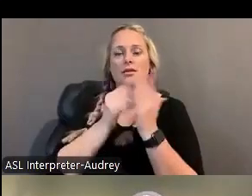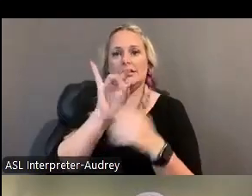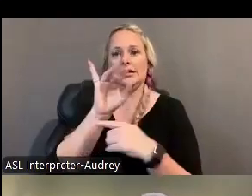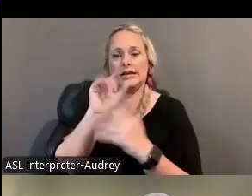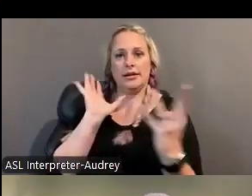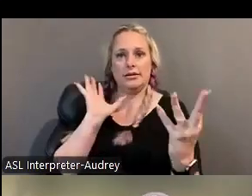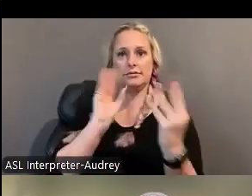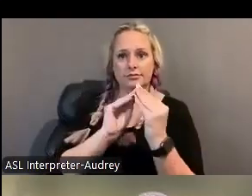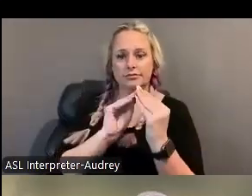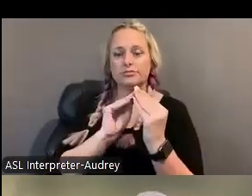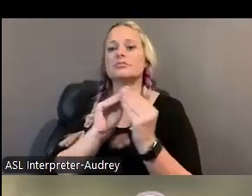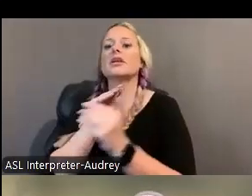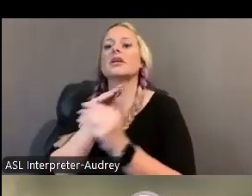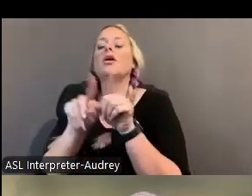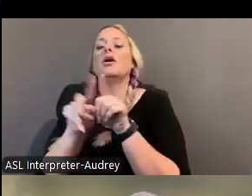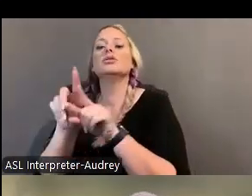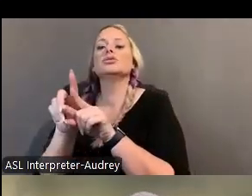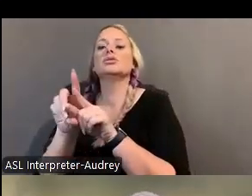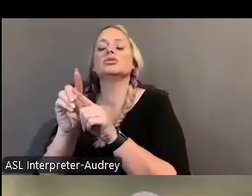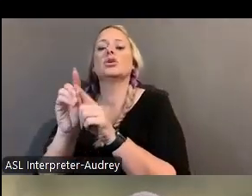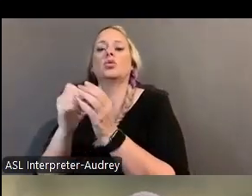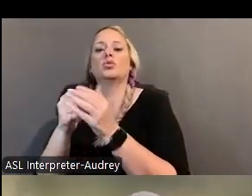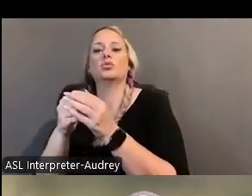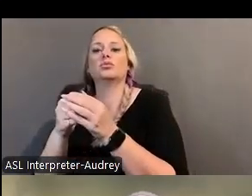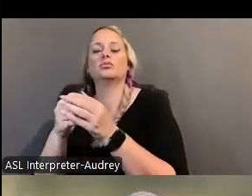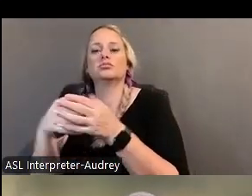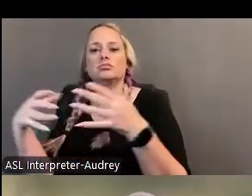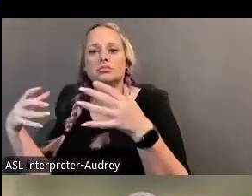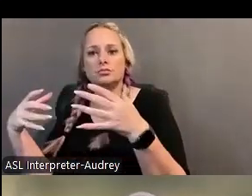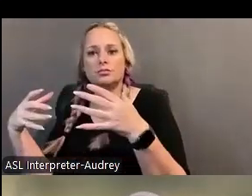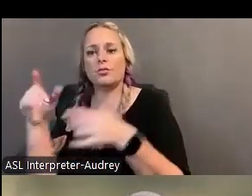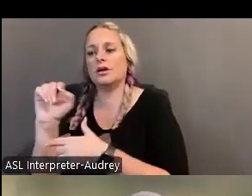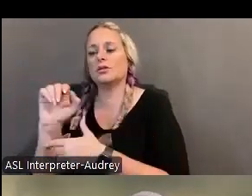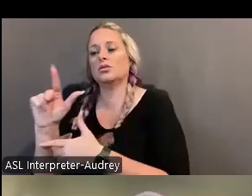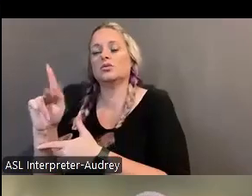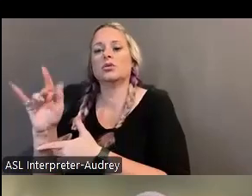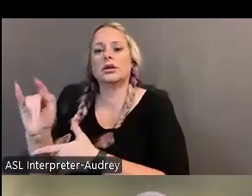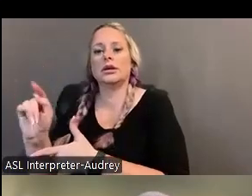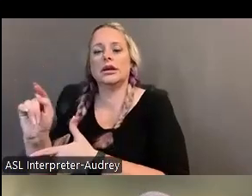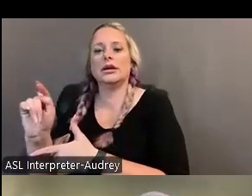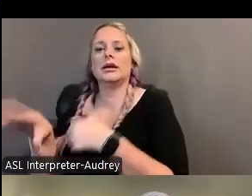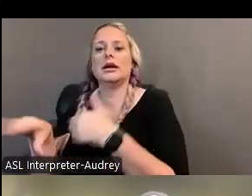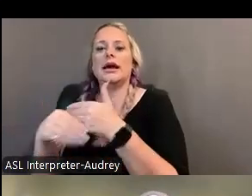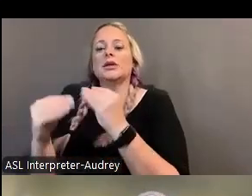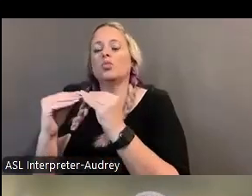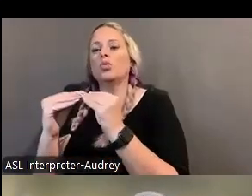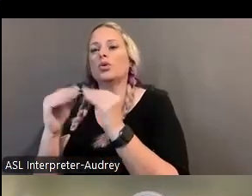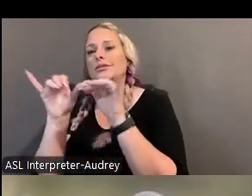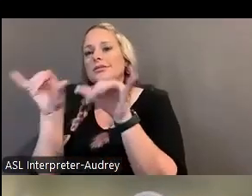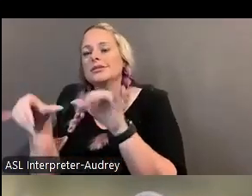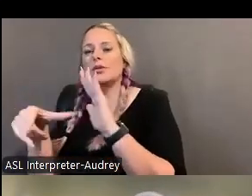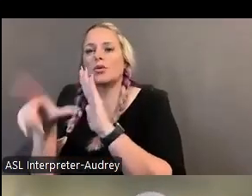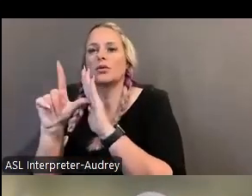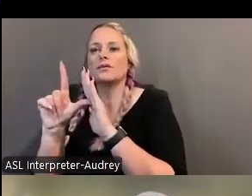also scale up the toolkit by including some more systematic reviews and interventions on social